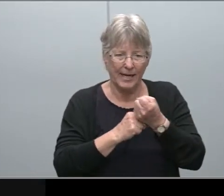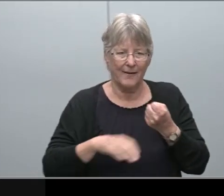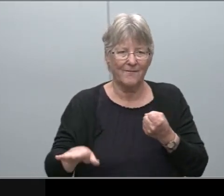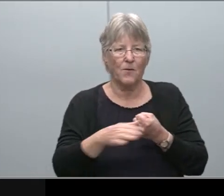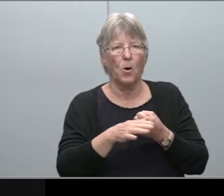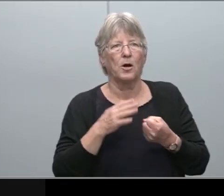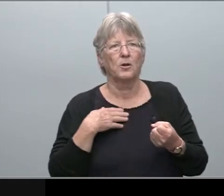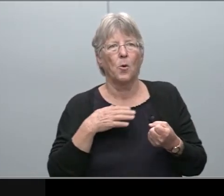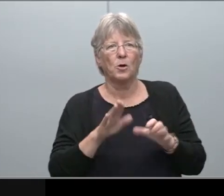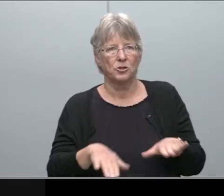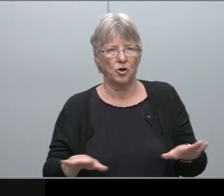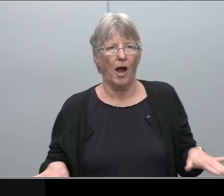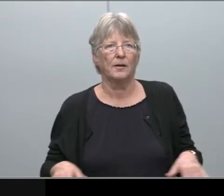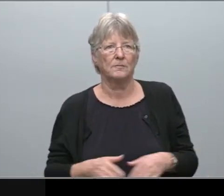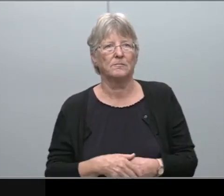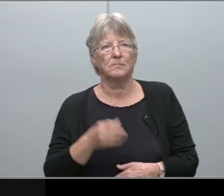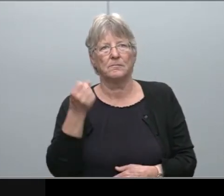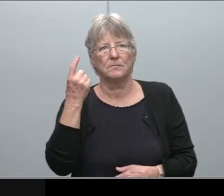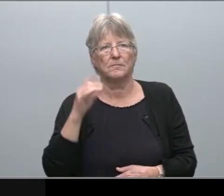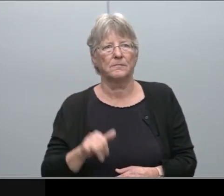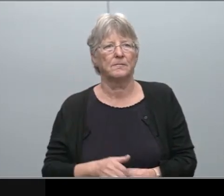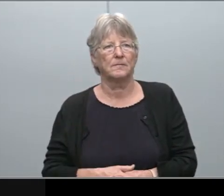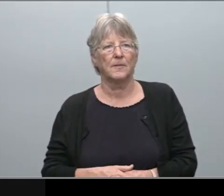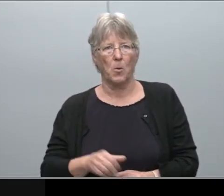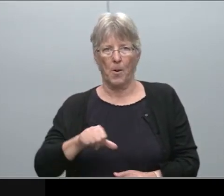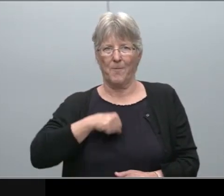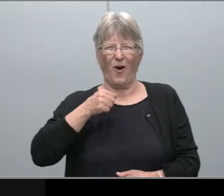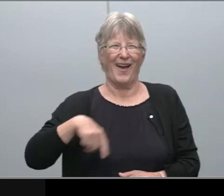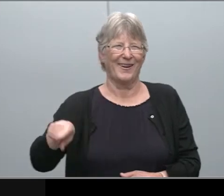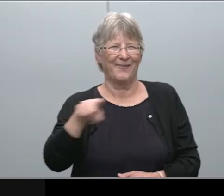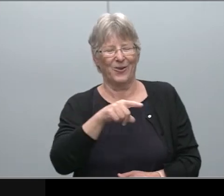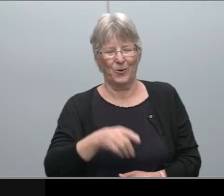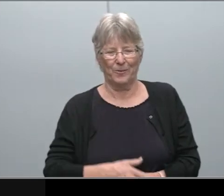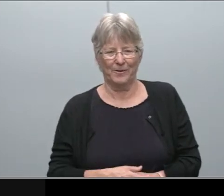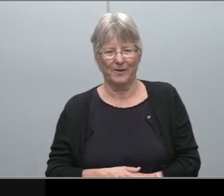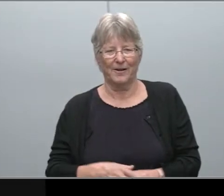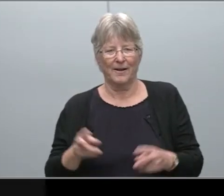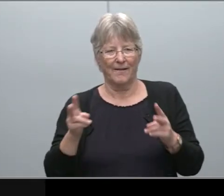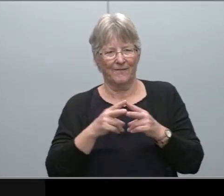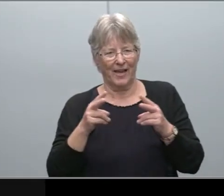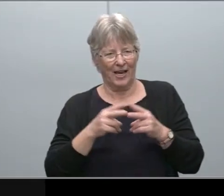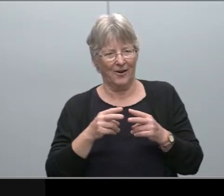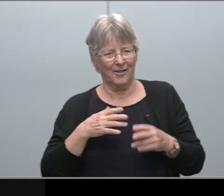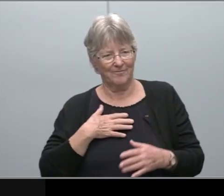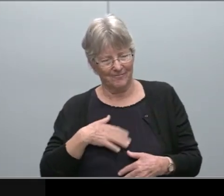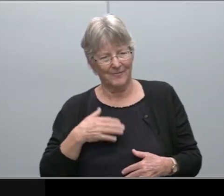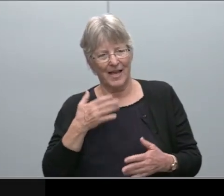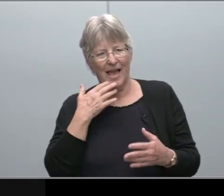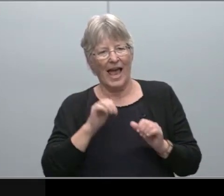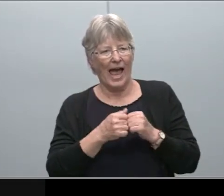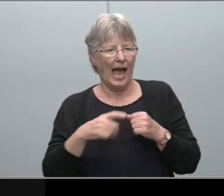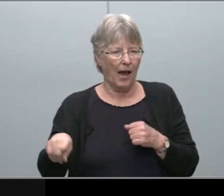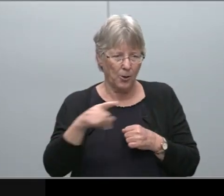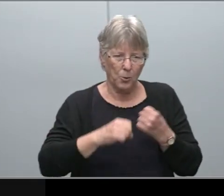Alrighty. So the budget engagement framework is one, is a framework that we've been using since August